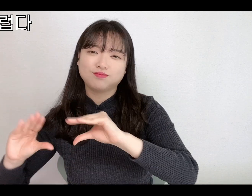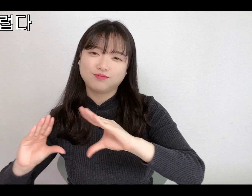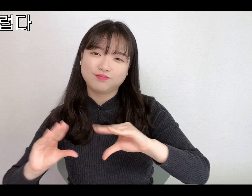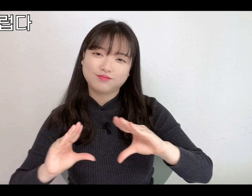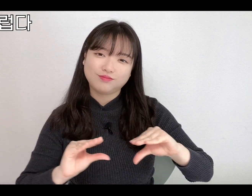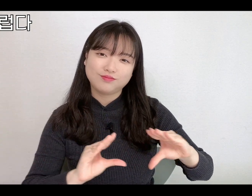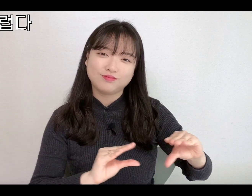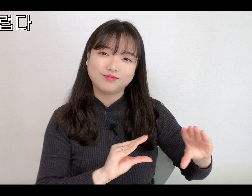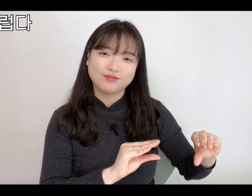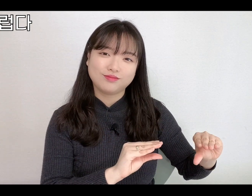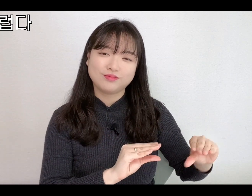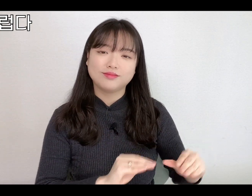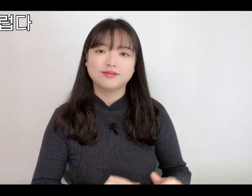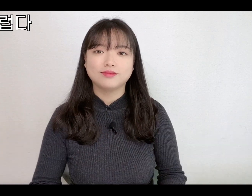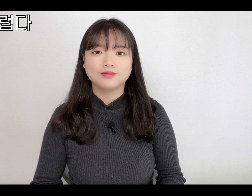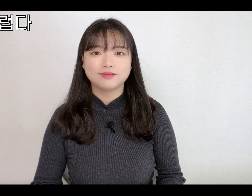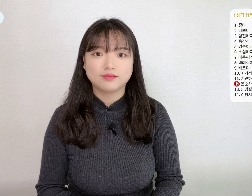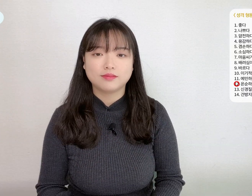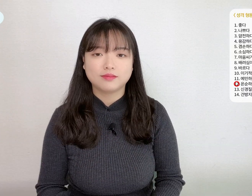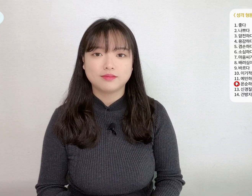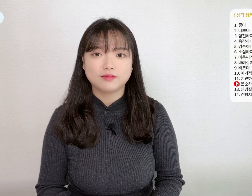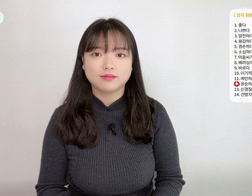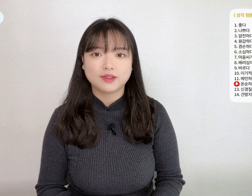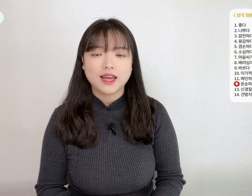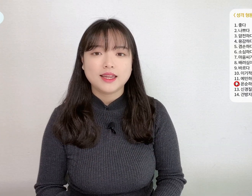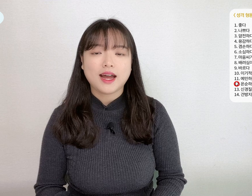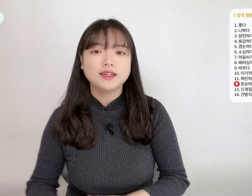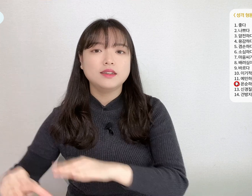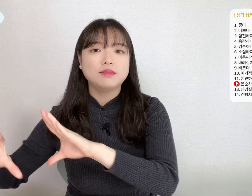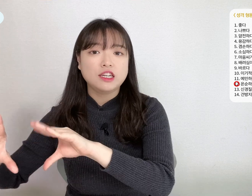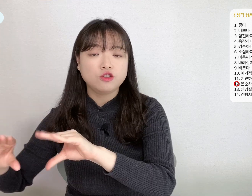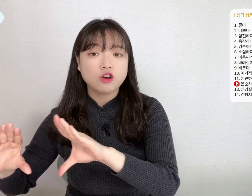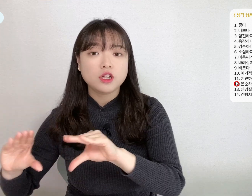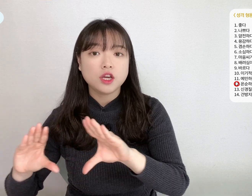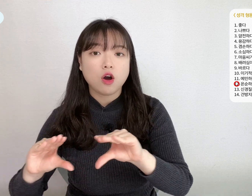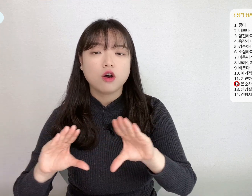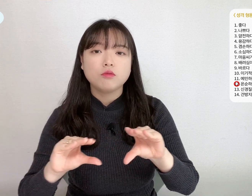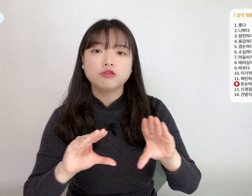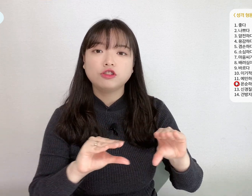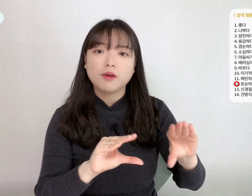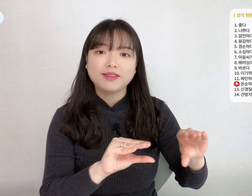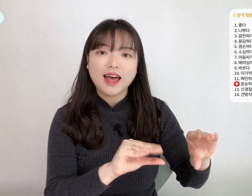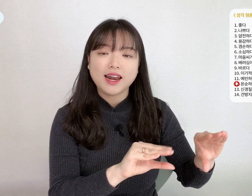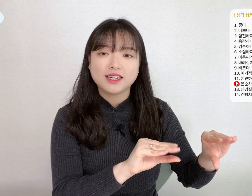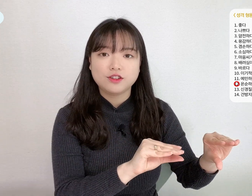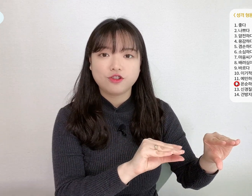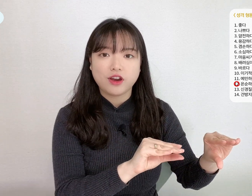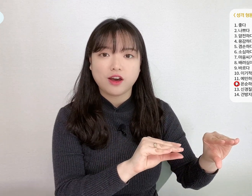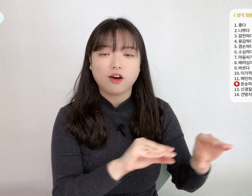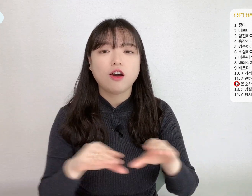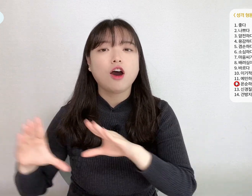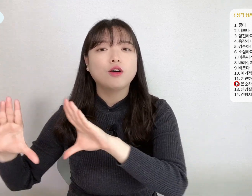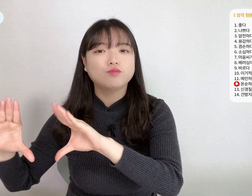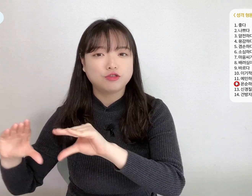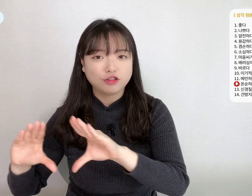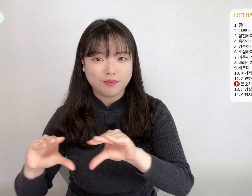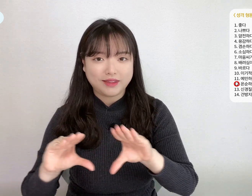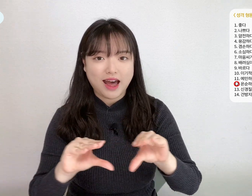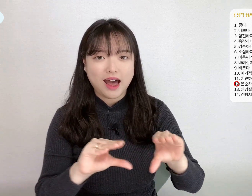What is this sign language next? It is a sign language for [soft]. soft In the state you made this way,